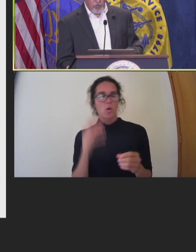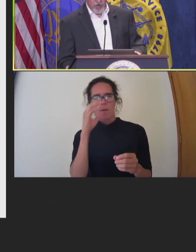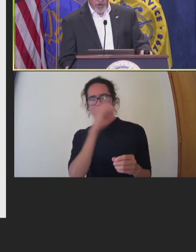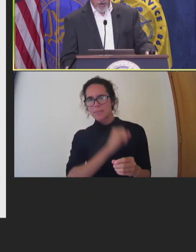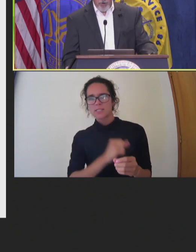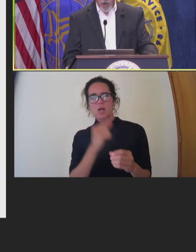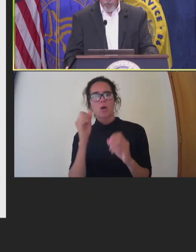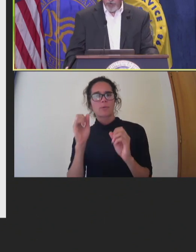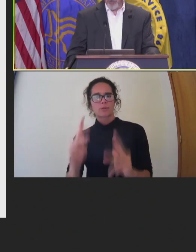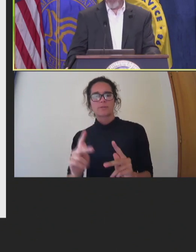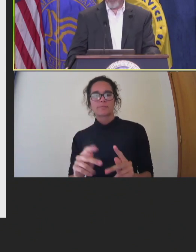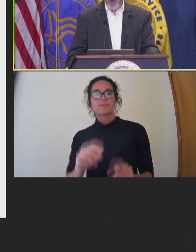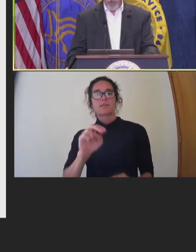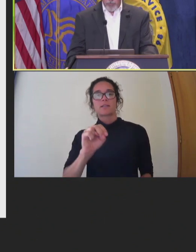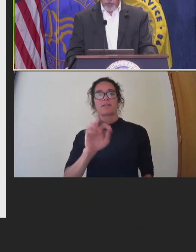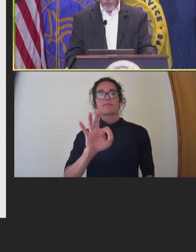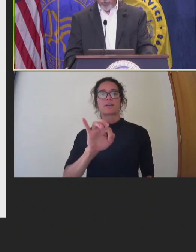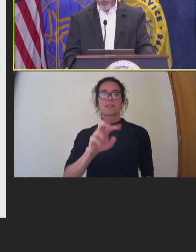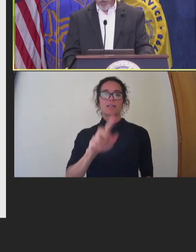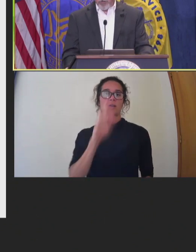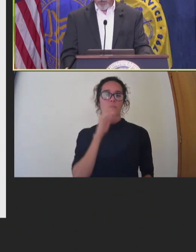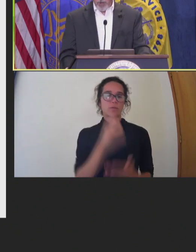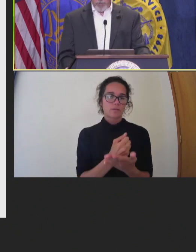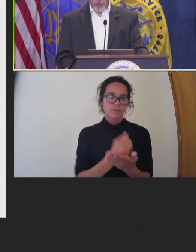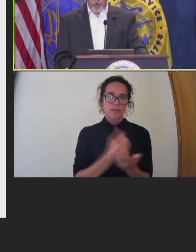take every opportunity throughout the respiratory season to help increase